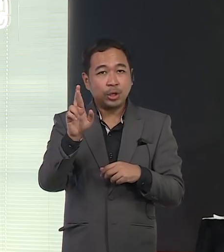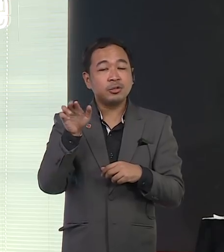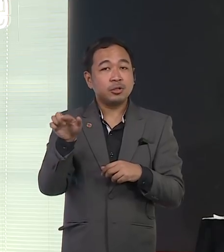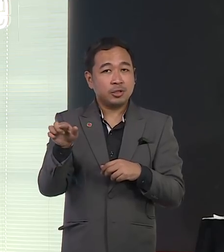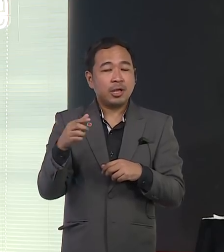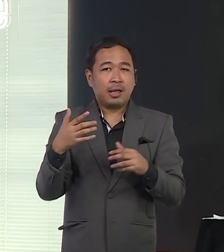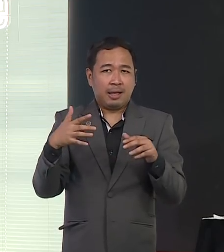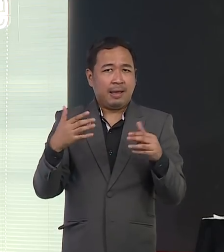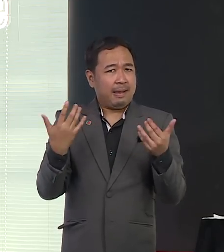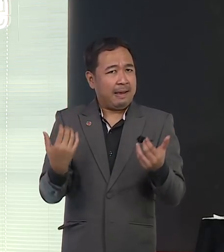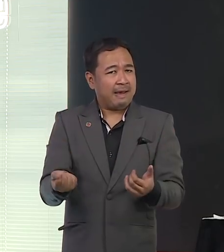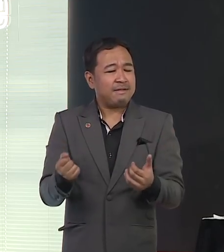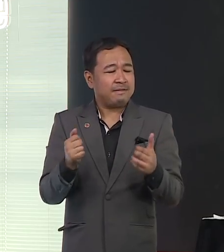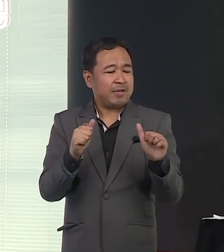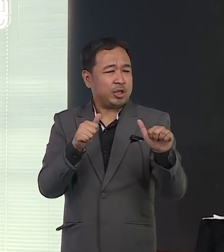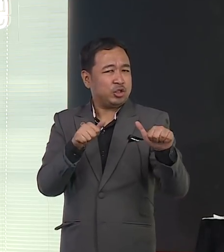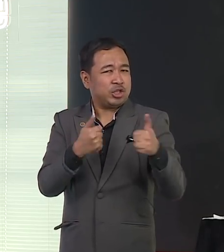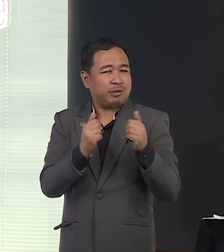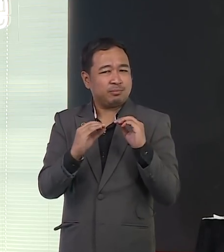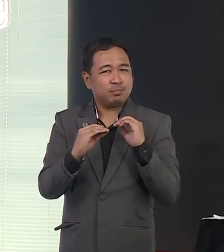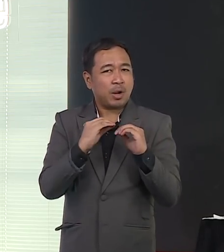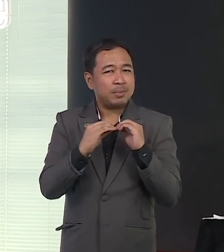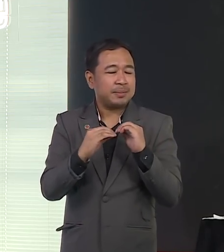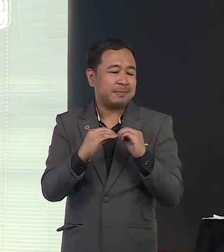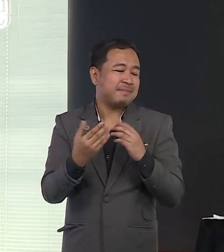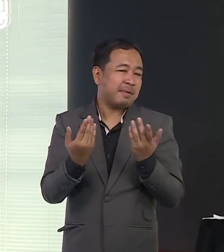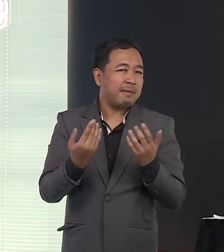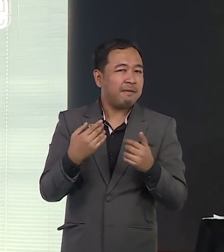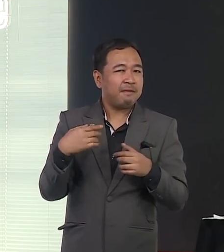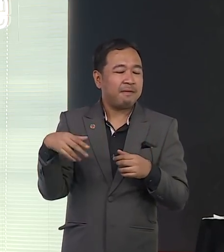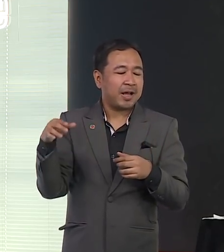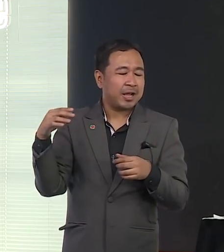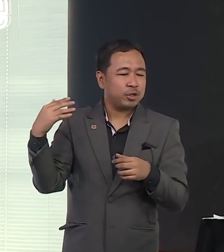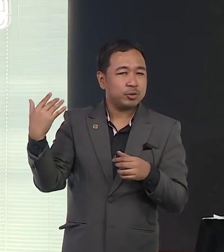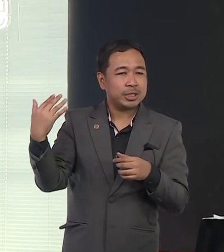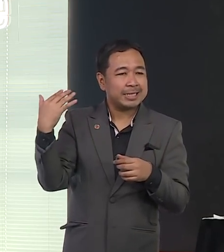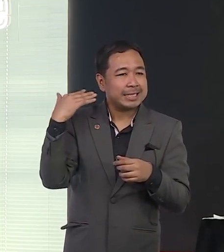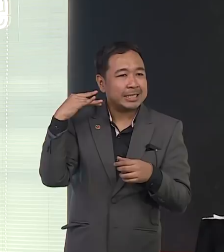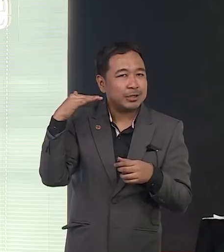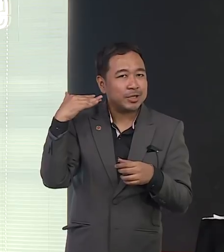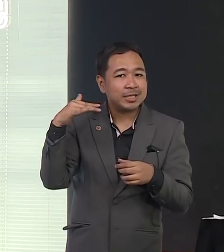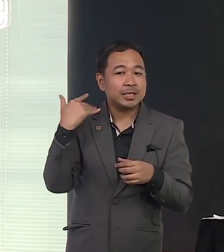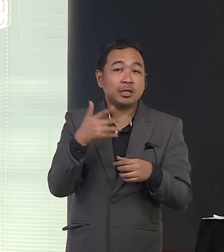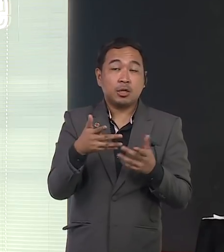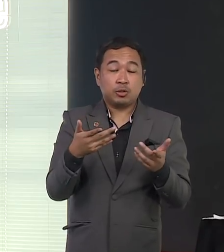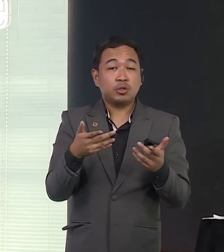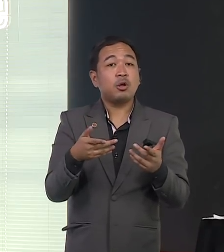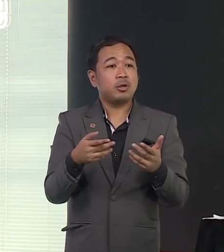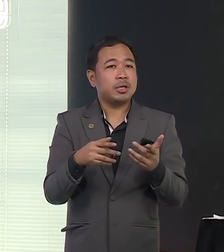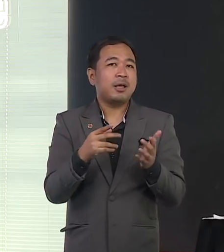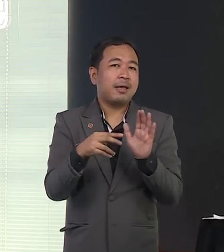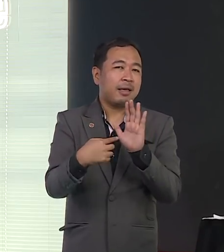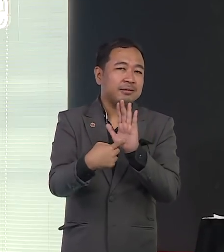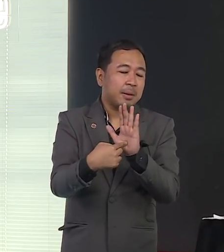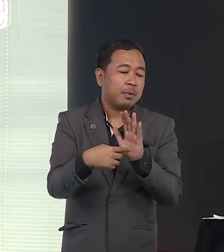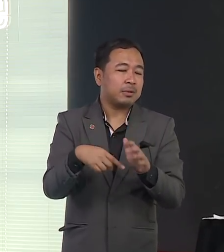connect to their friends, to the globe. And lastly, I would like to tell all of you, our colleagues, we call it